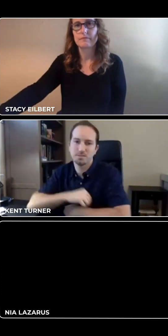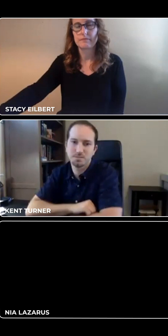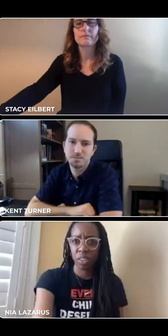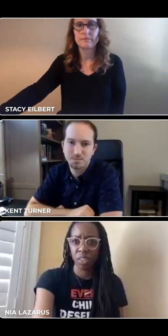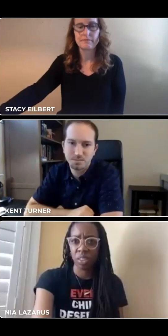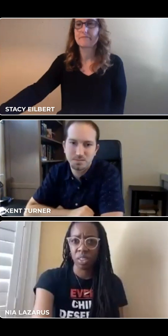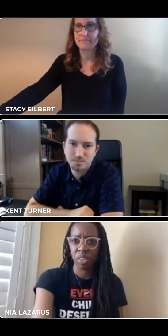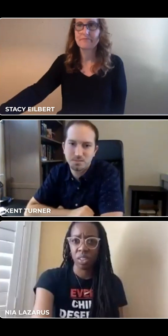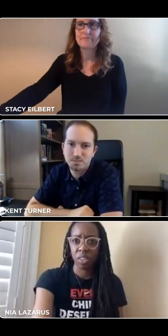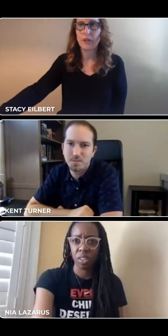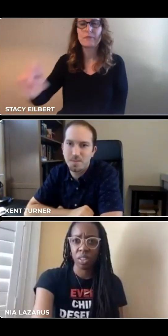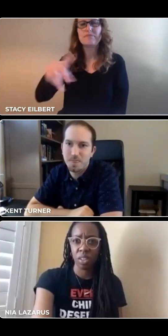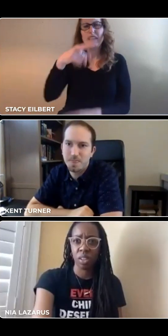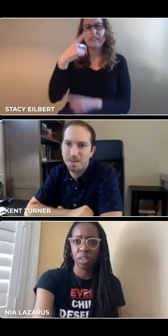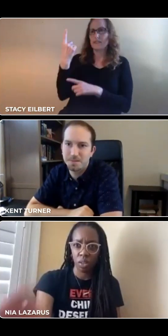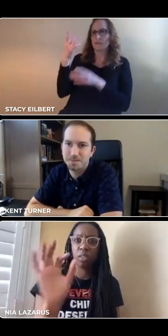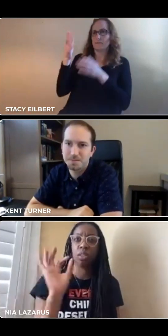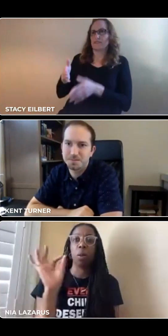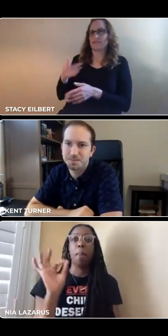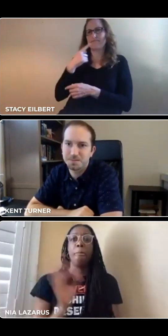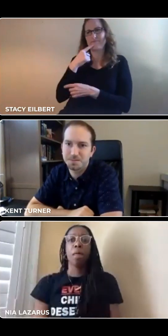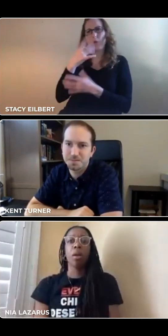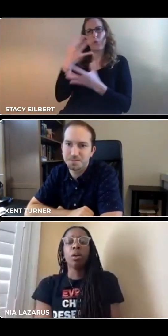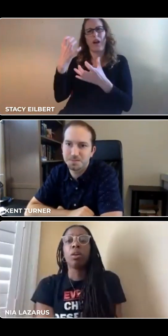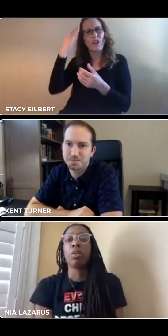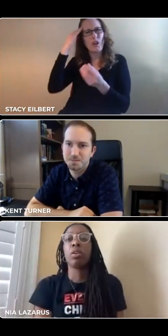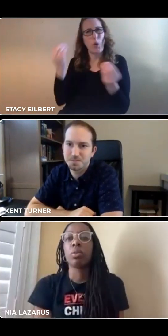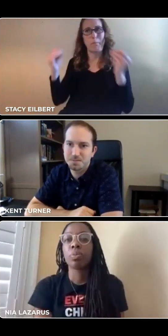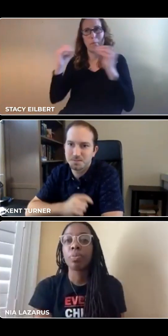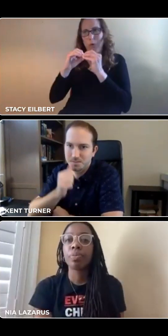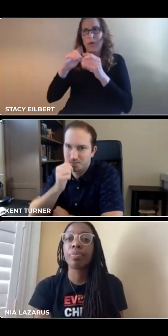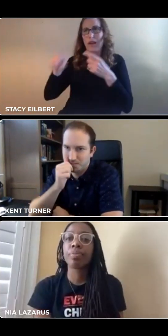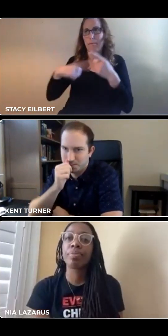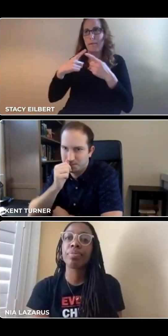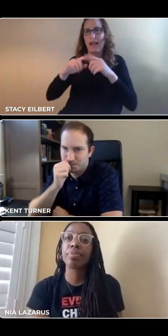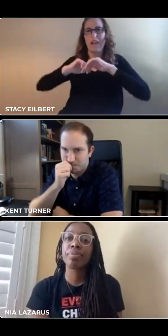Just visit ndc.org. Again, like I mentioned before, there's a whole host of information there.